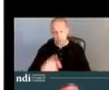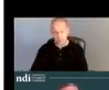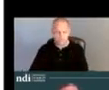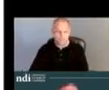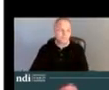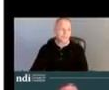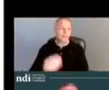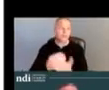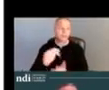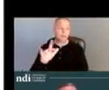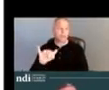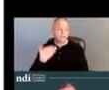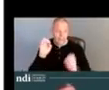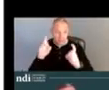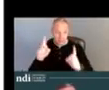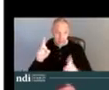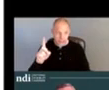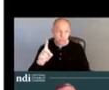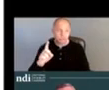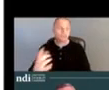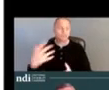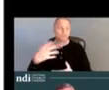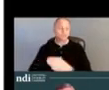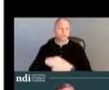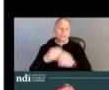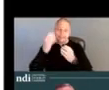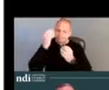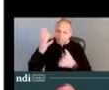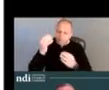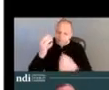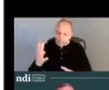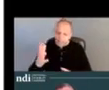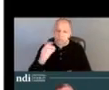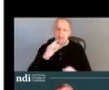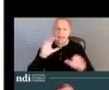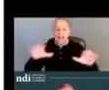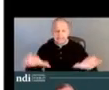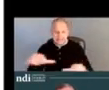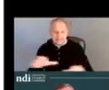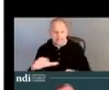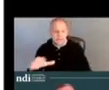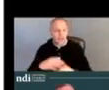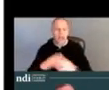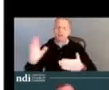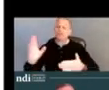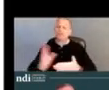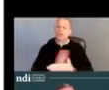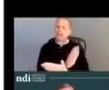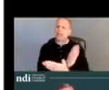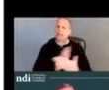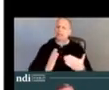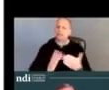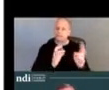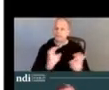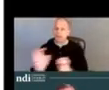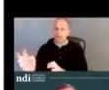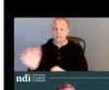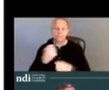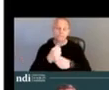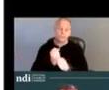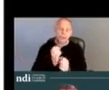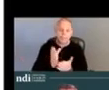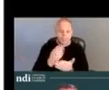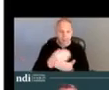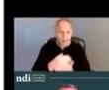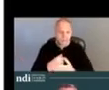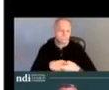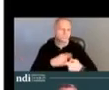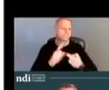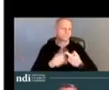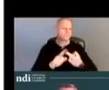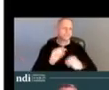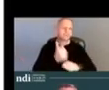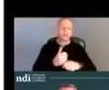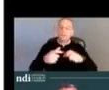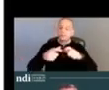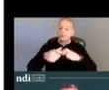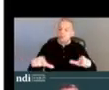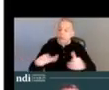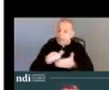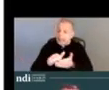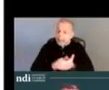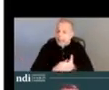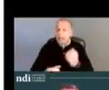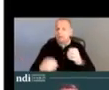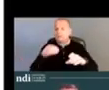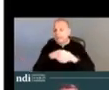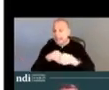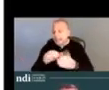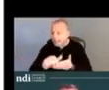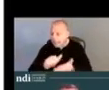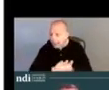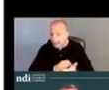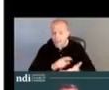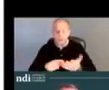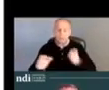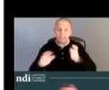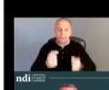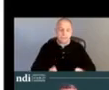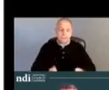It is helping with budgets, setting up checking and savings account, managing credit and debt,